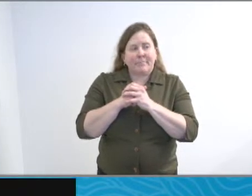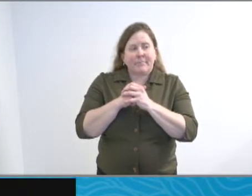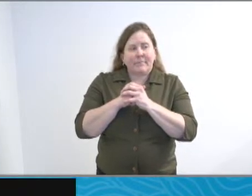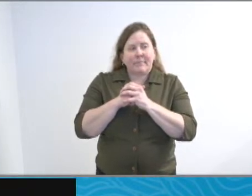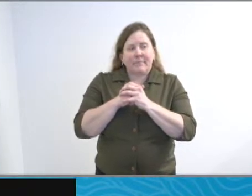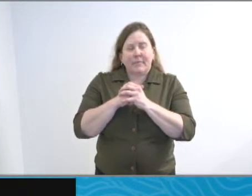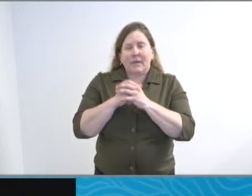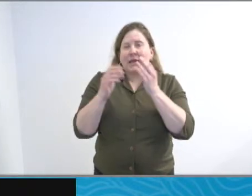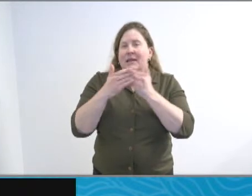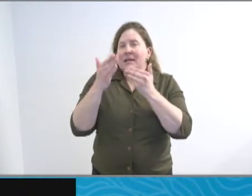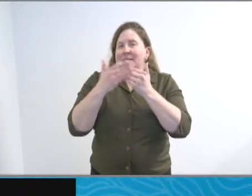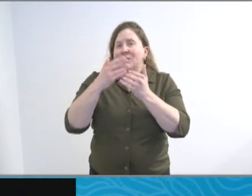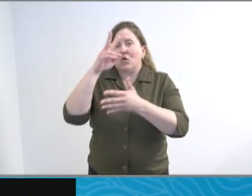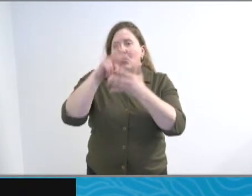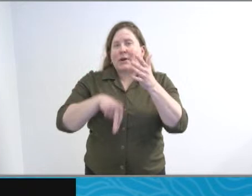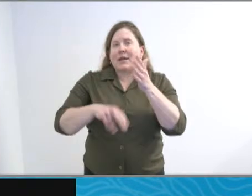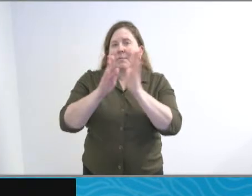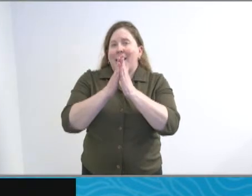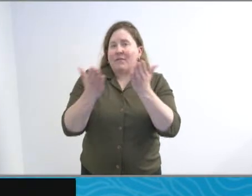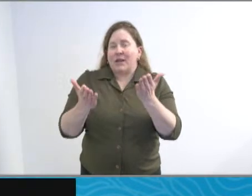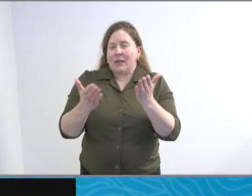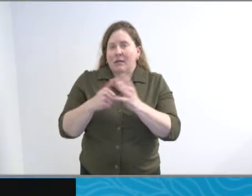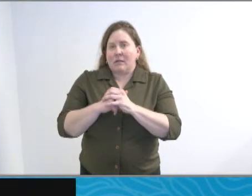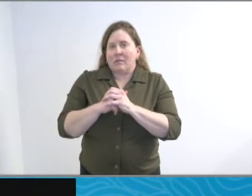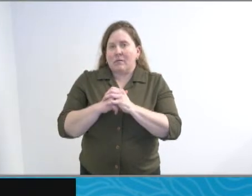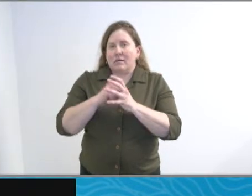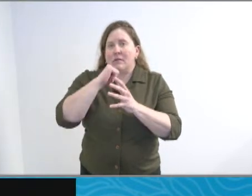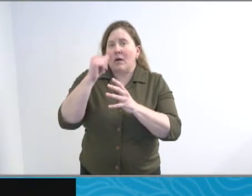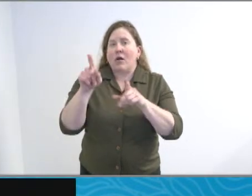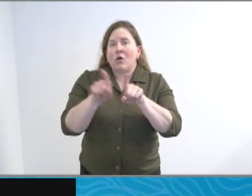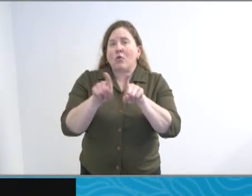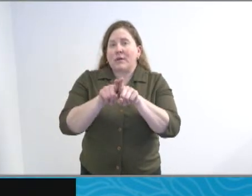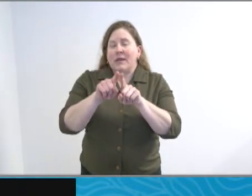easy to read pamphlet that not only has budget numbers,